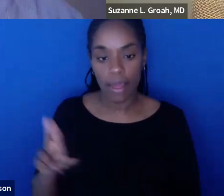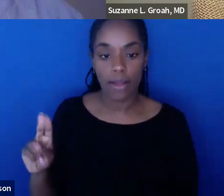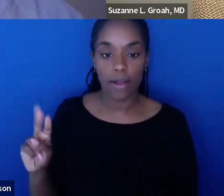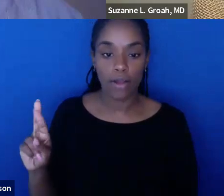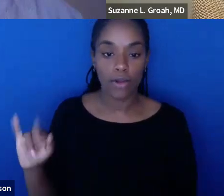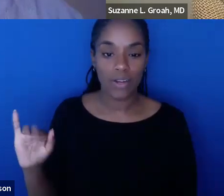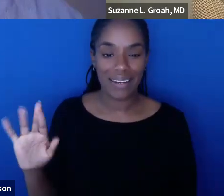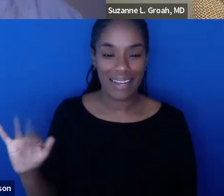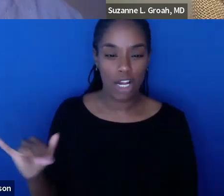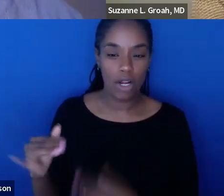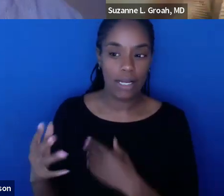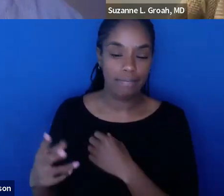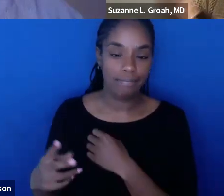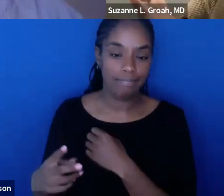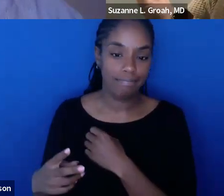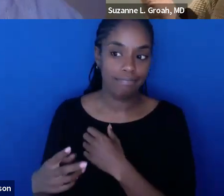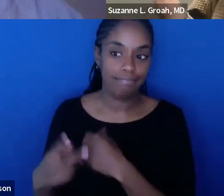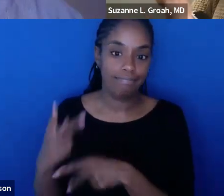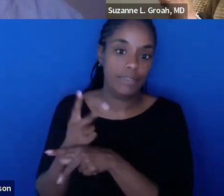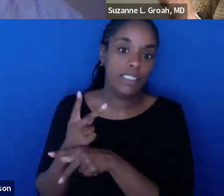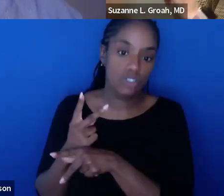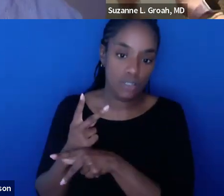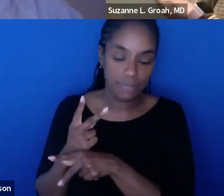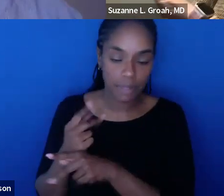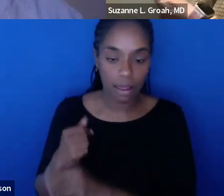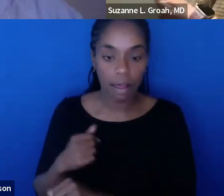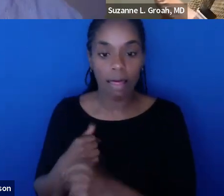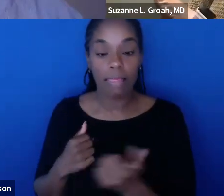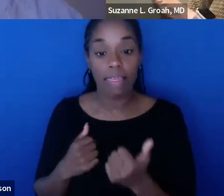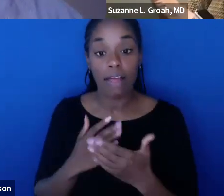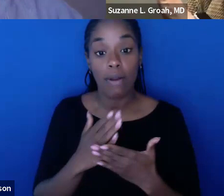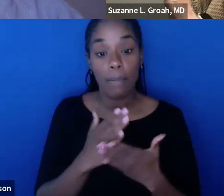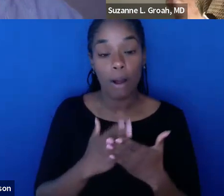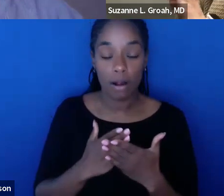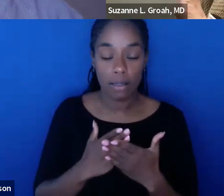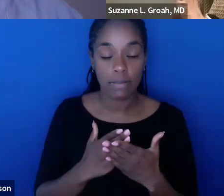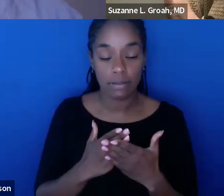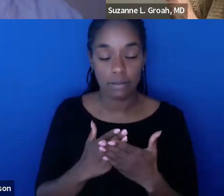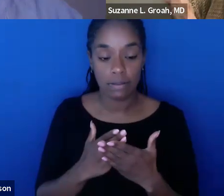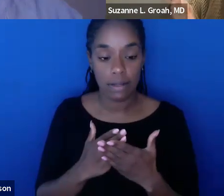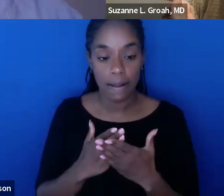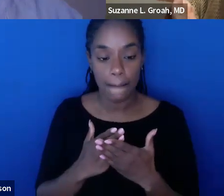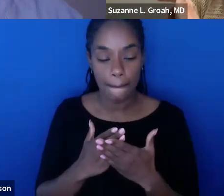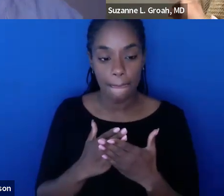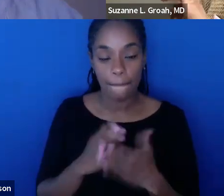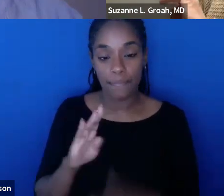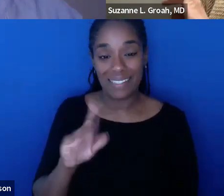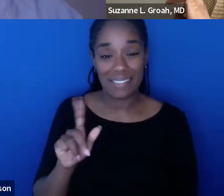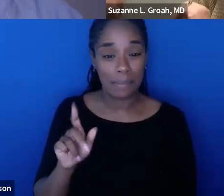That's one end of the spectrum. The other end of the spectrum is that bladder really can't hold urine very